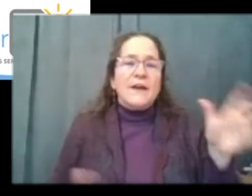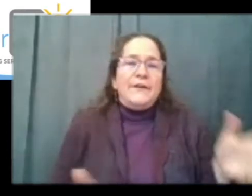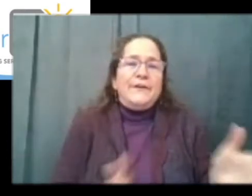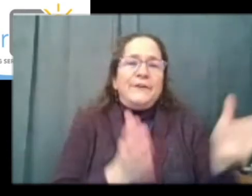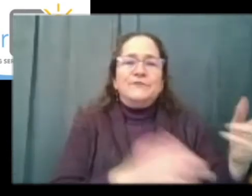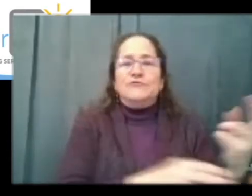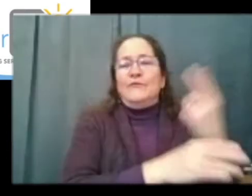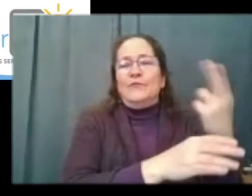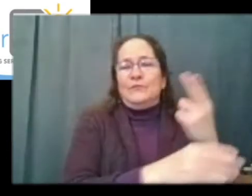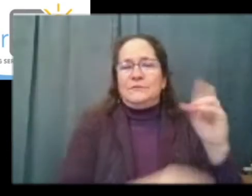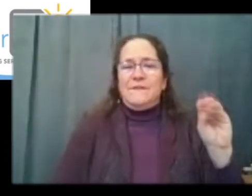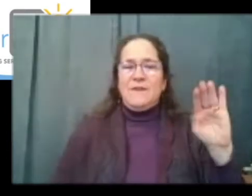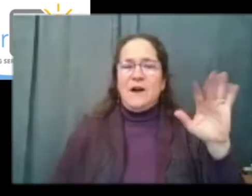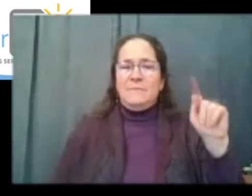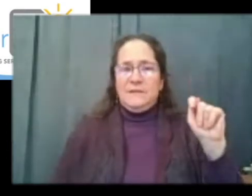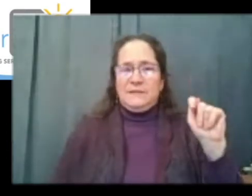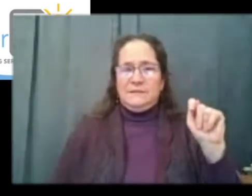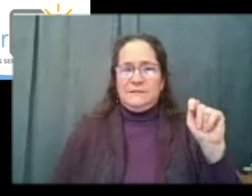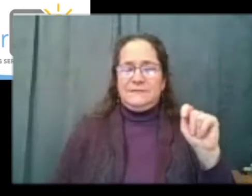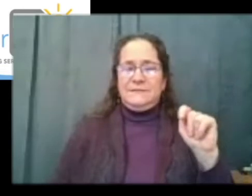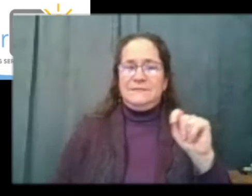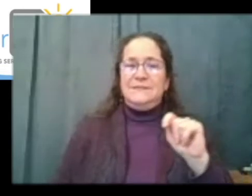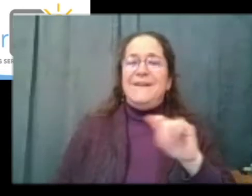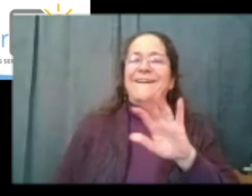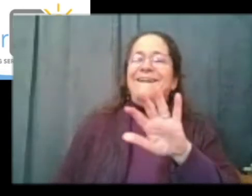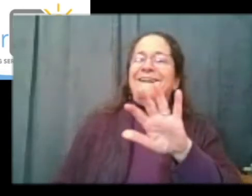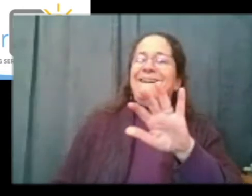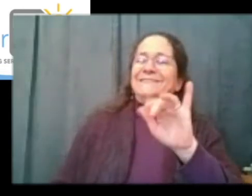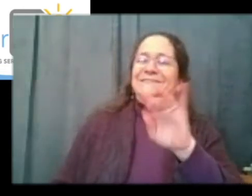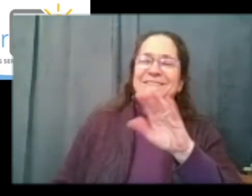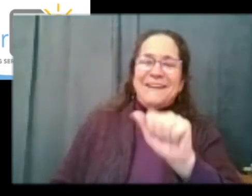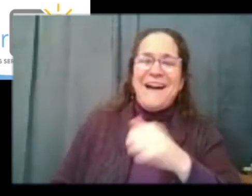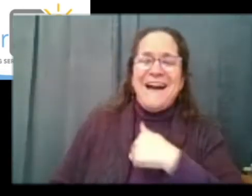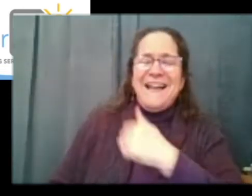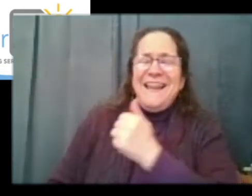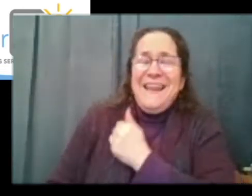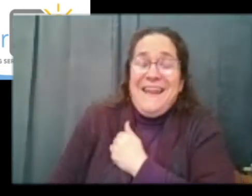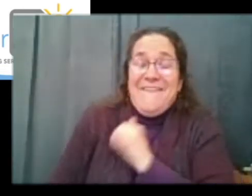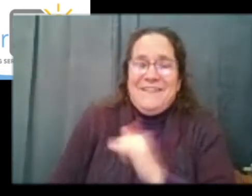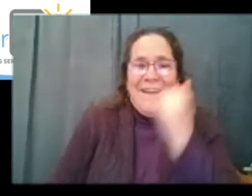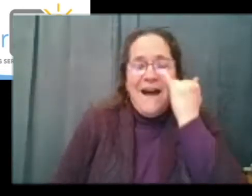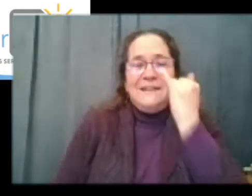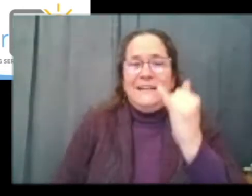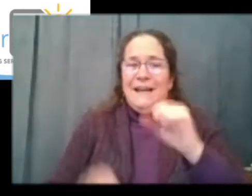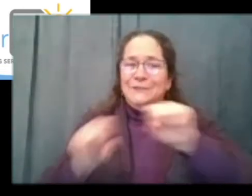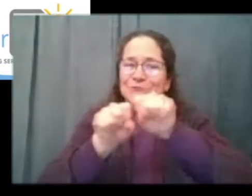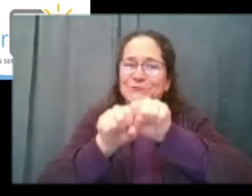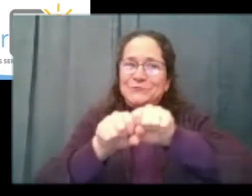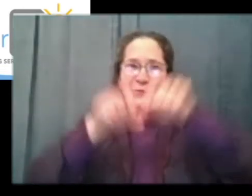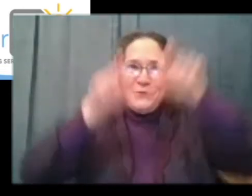Jessica I love the creativity of the shoe organizer to help families and learners organize those objects